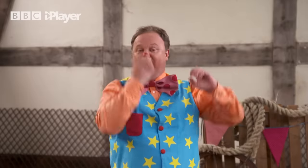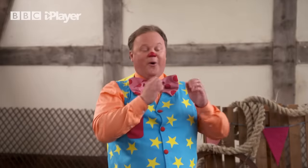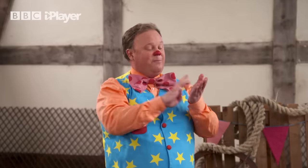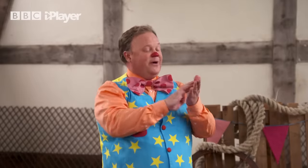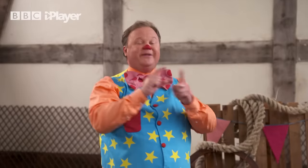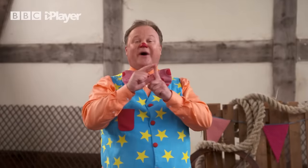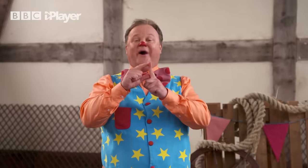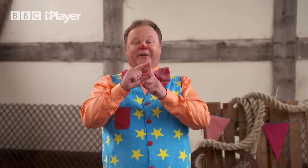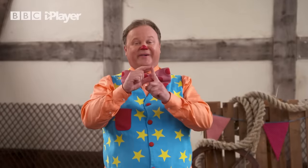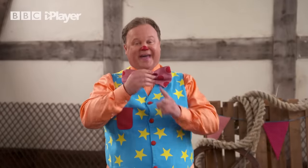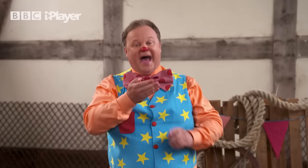old macdonald